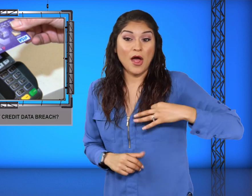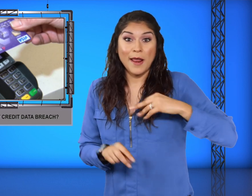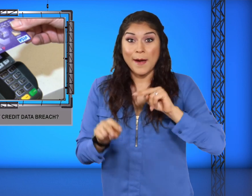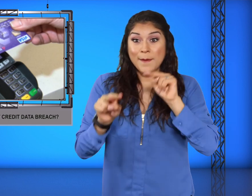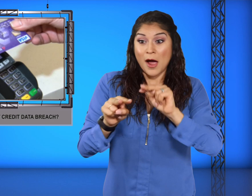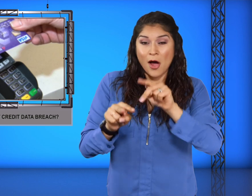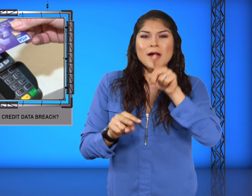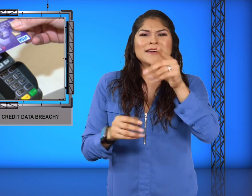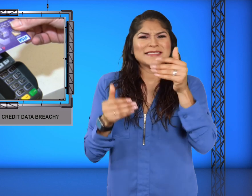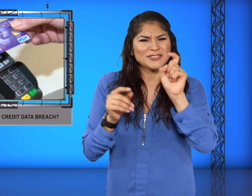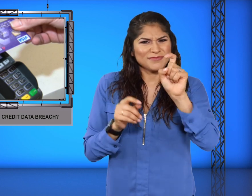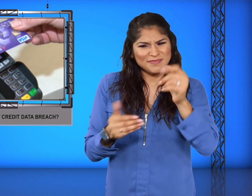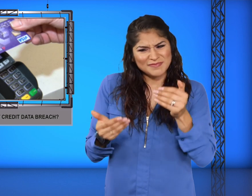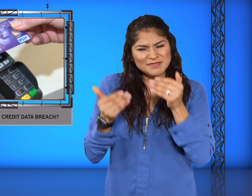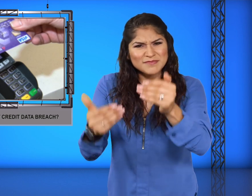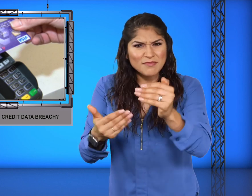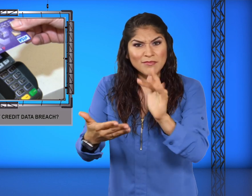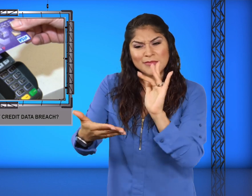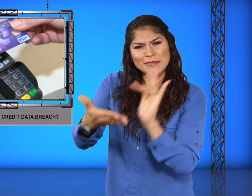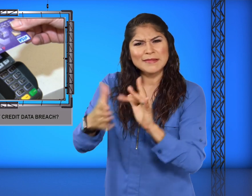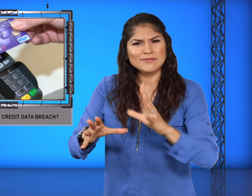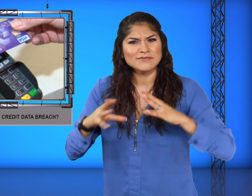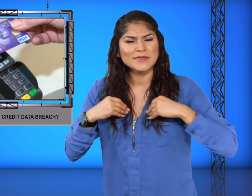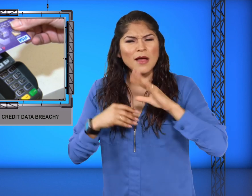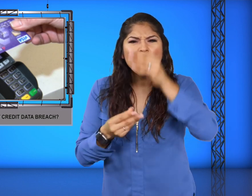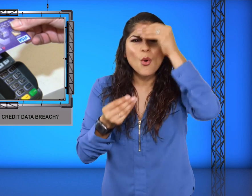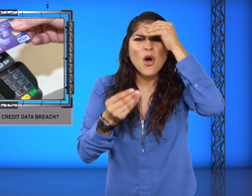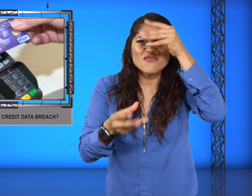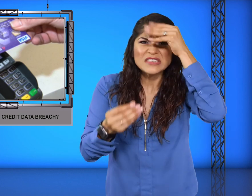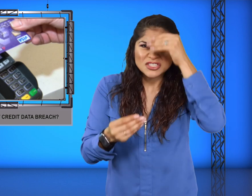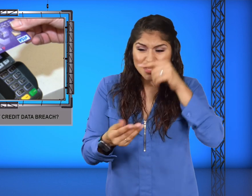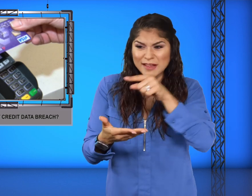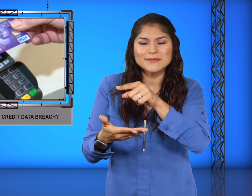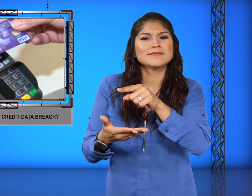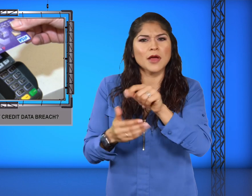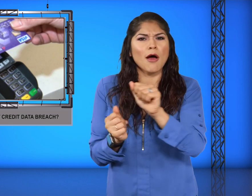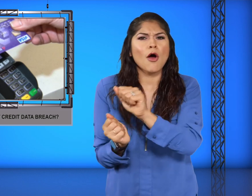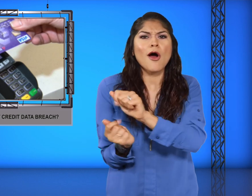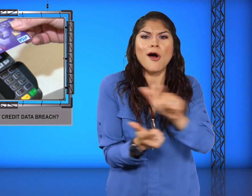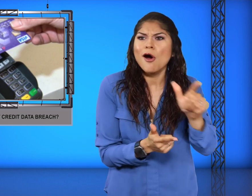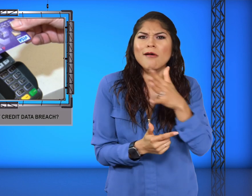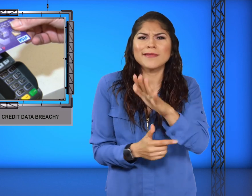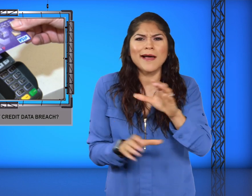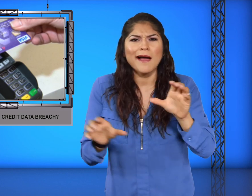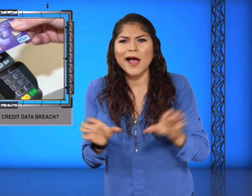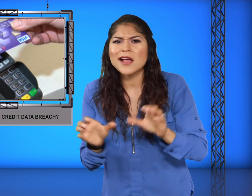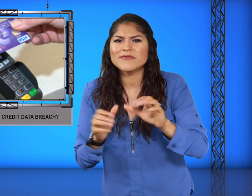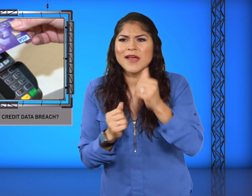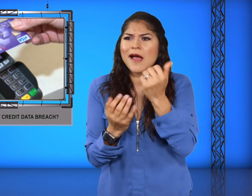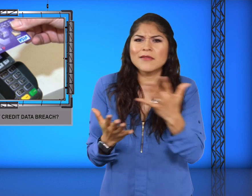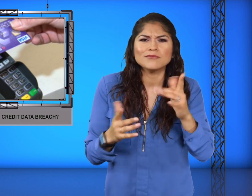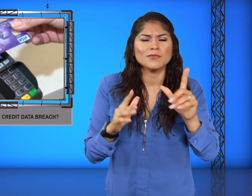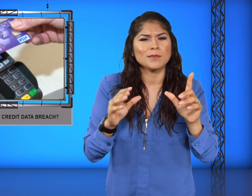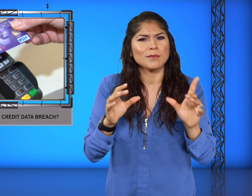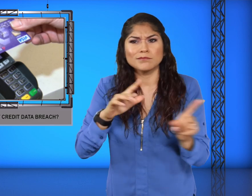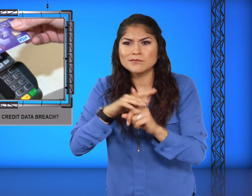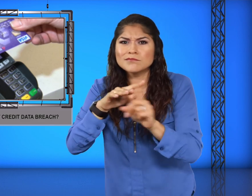And once you get credit monitoring, you should turn on the notifications so that all activity